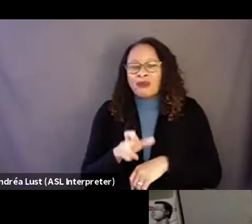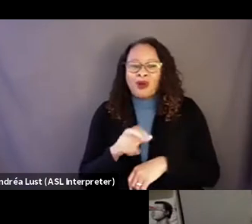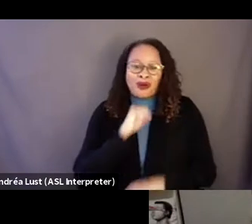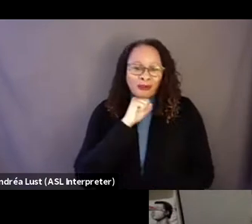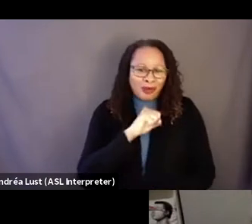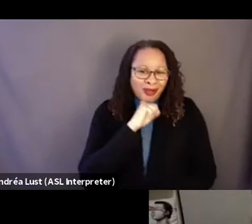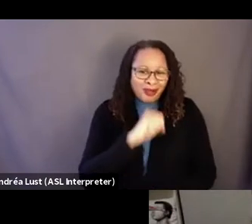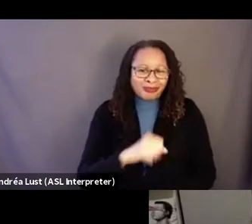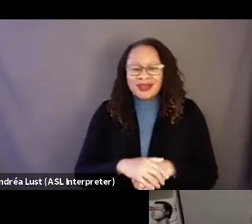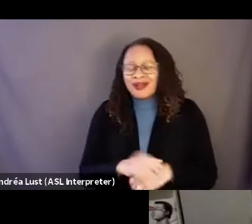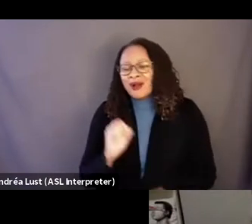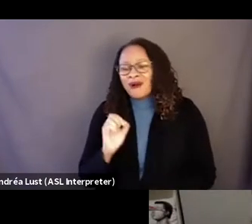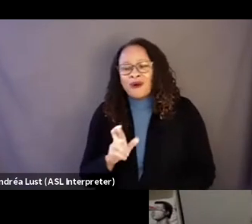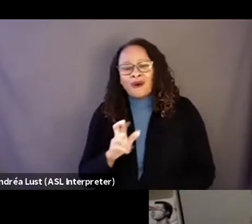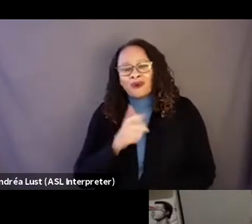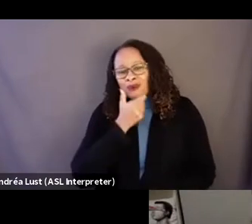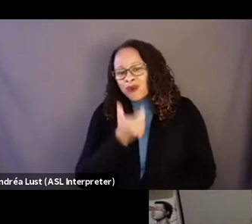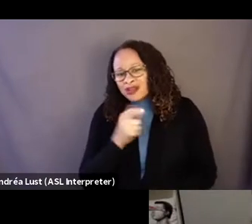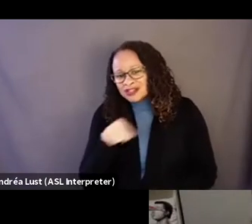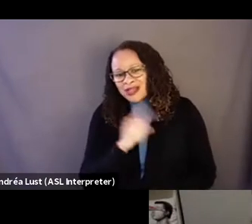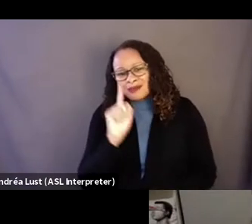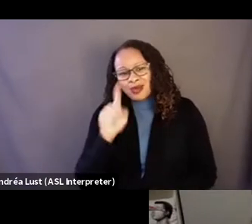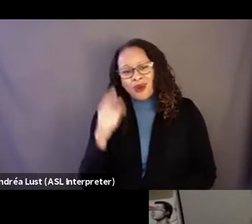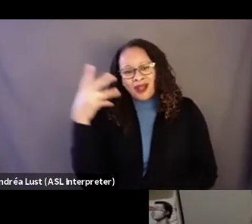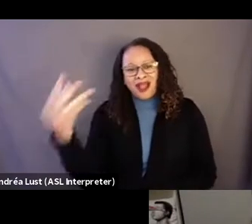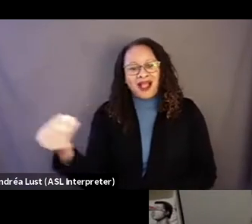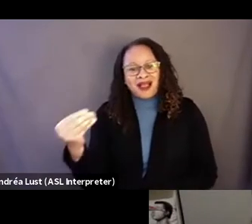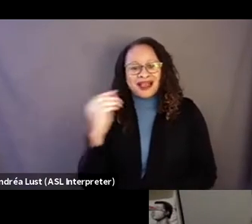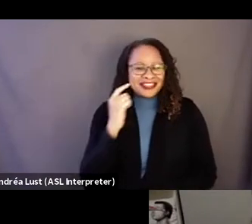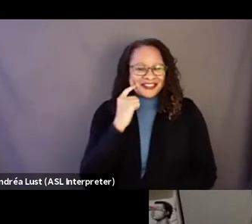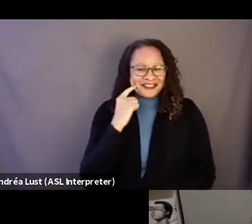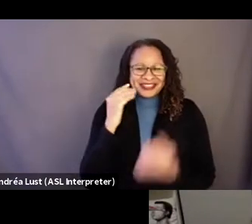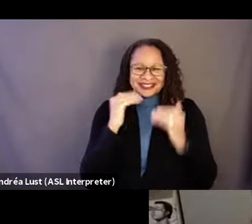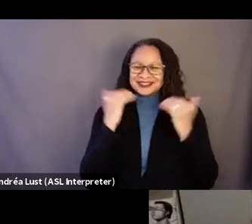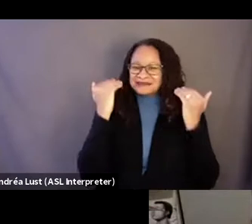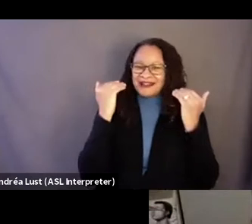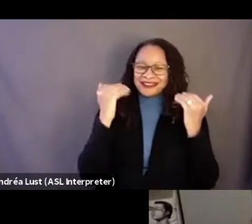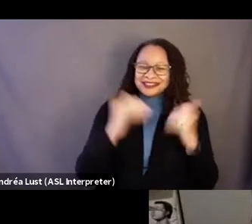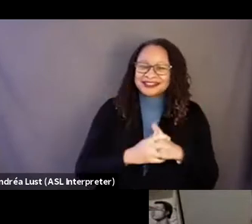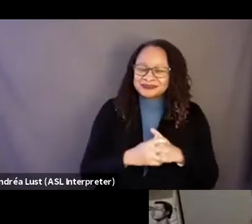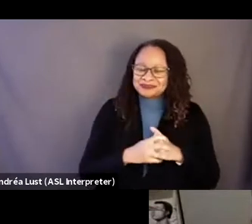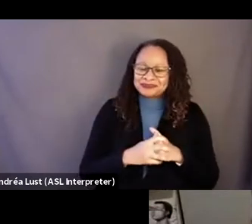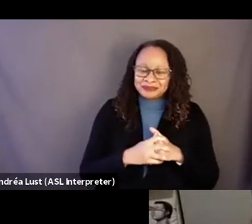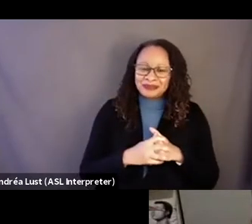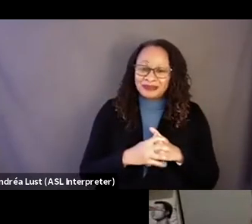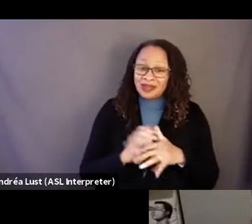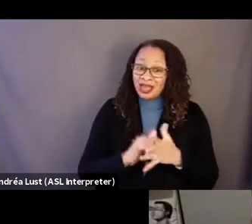Just watching them going out and just the smiles on their faces, that at least at that moment in time,